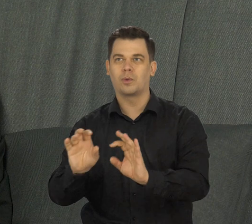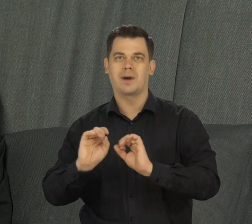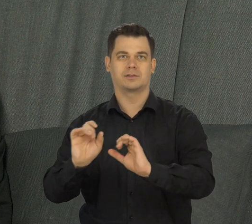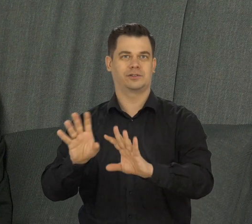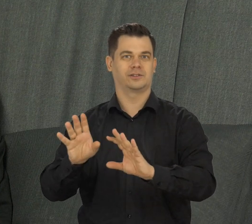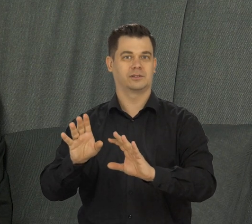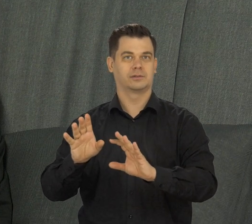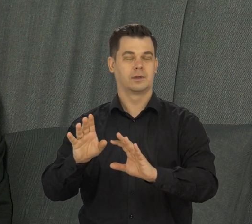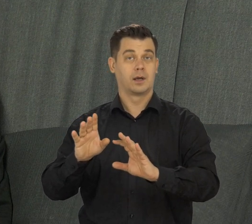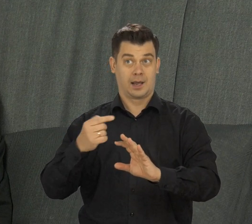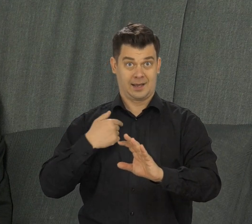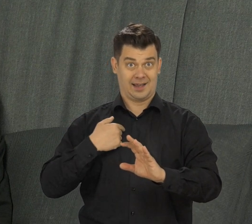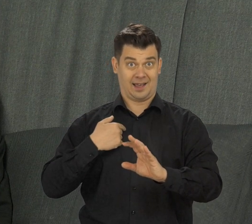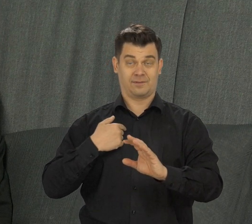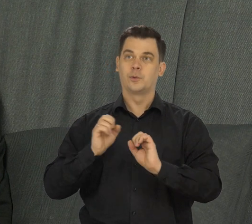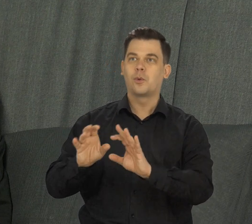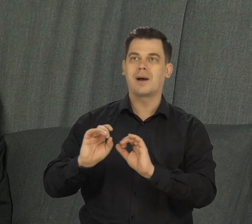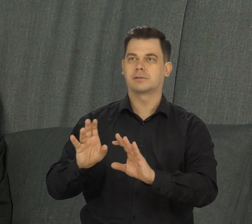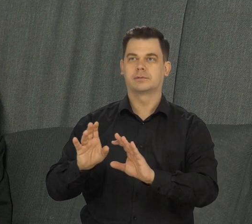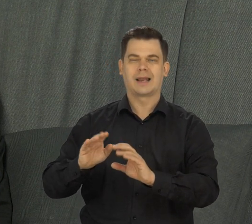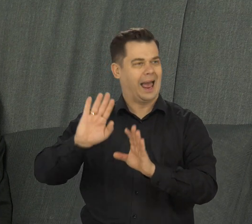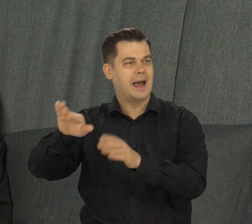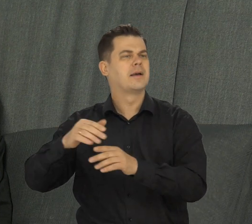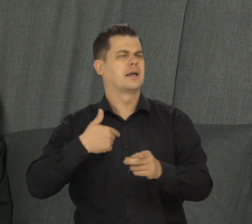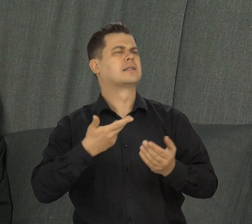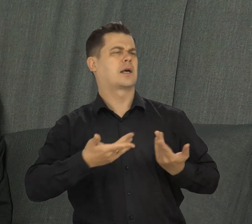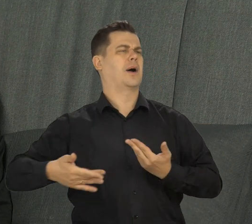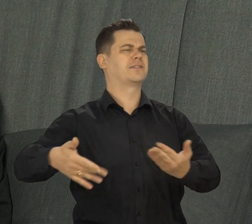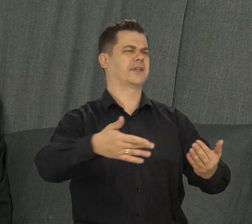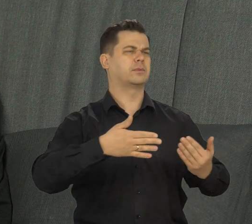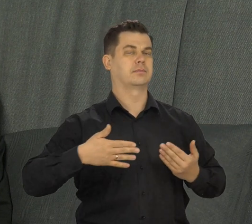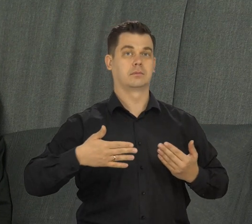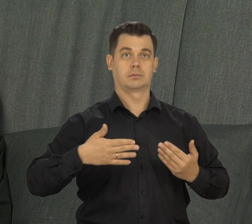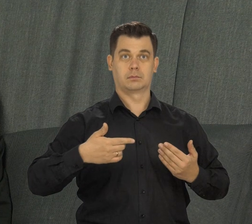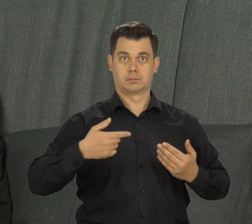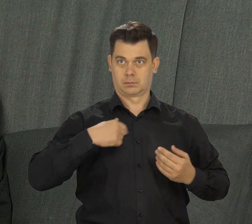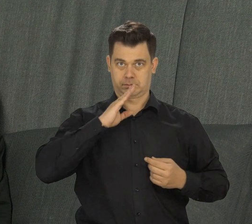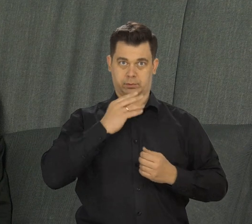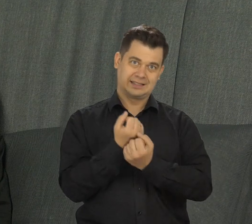Often, instead of focusing on translation, I was simply running errands for my brother, taking responsibility.